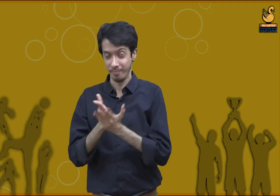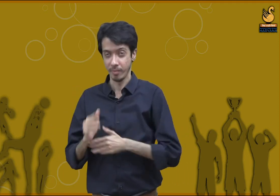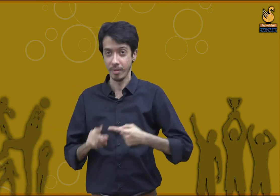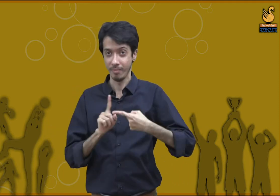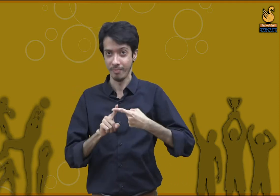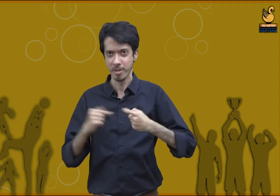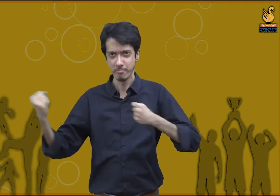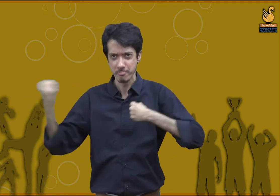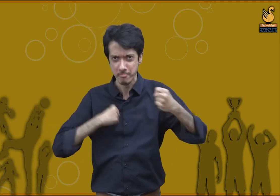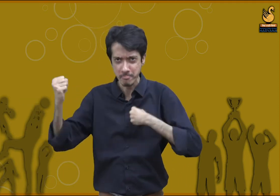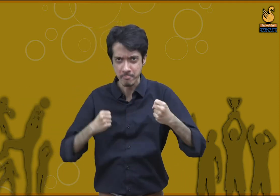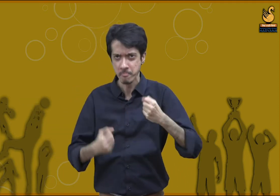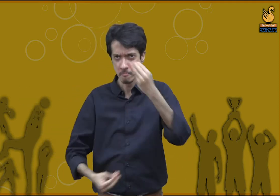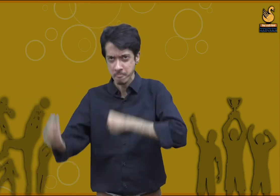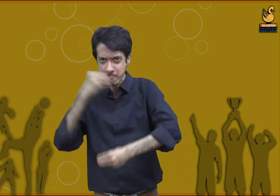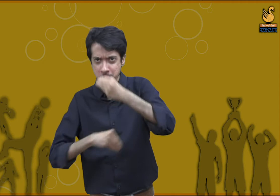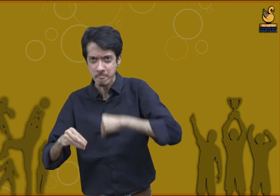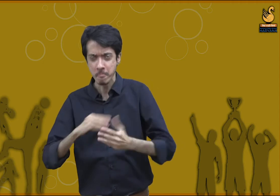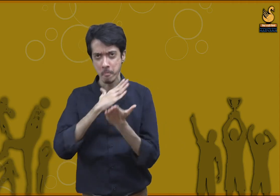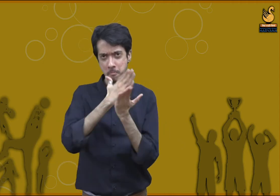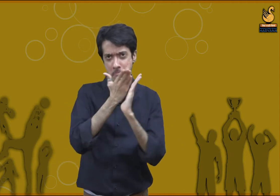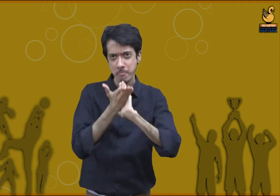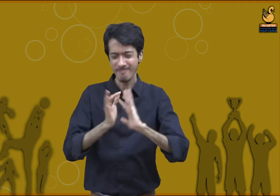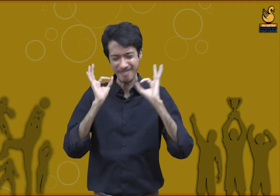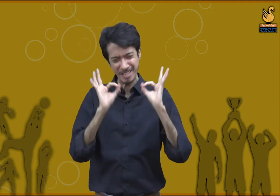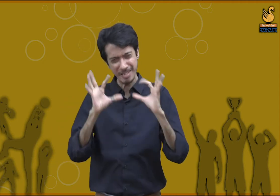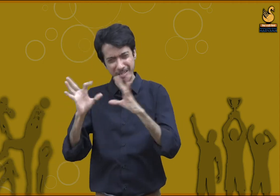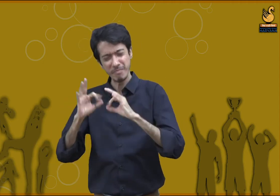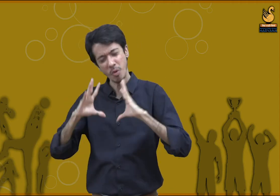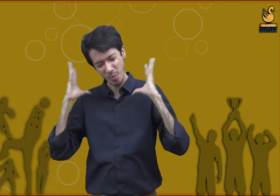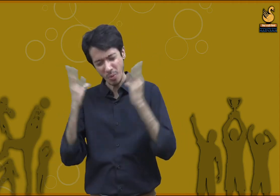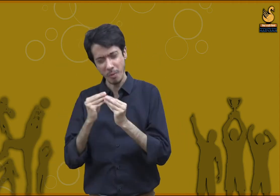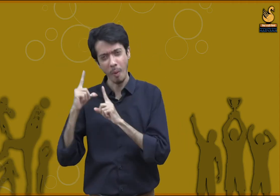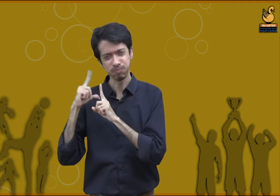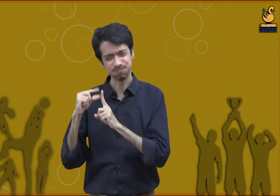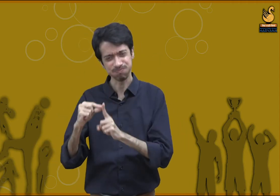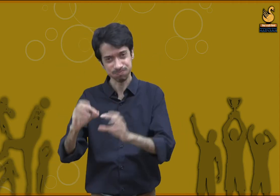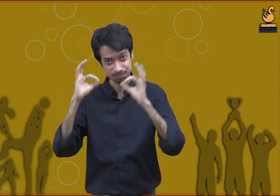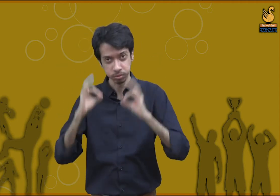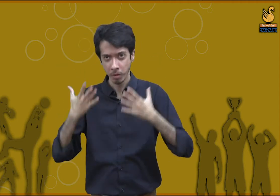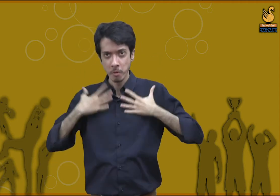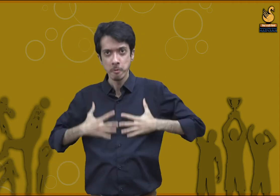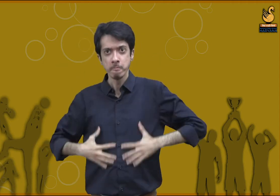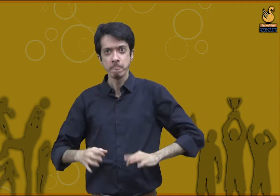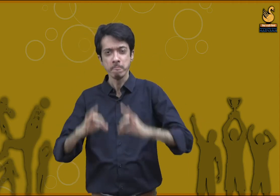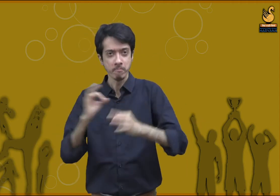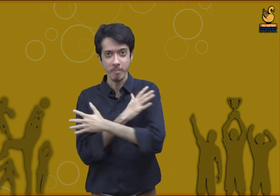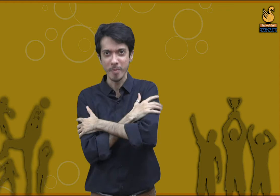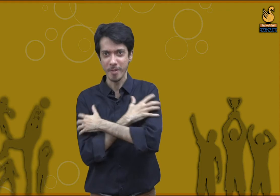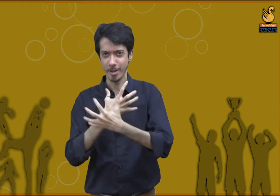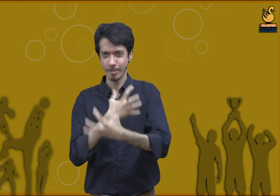Doing strenuous exercises hard physical work and healthy diet build and strengthen the muscles of